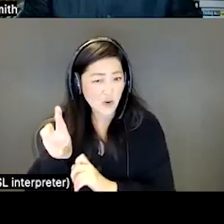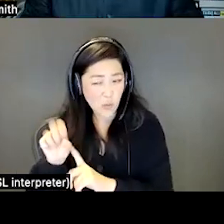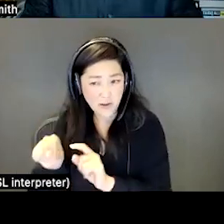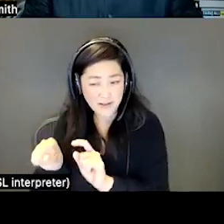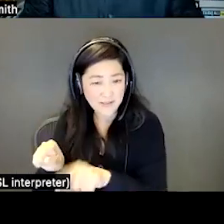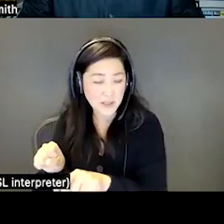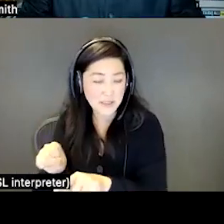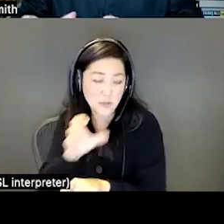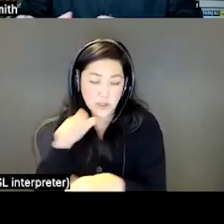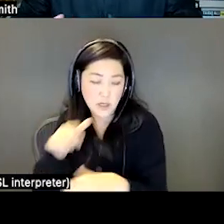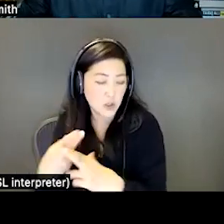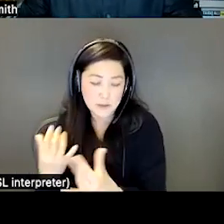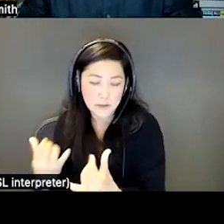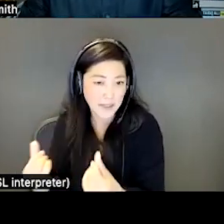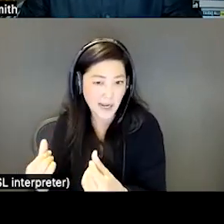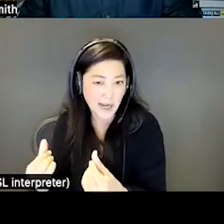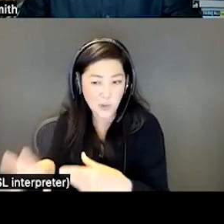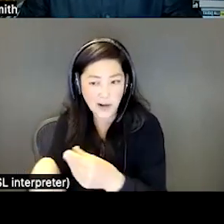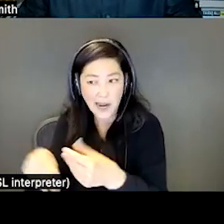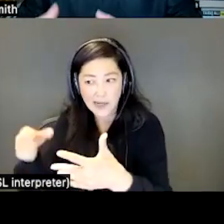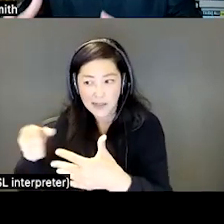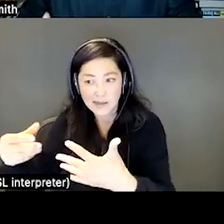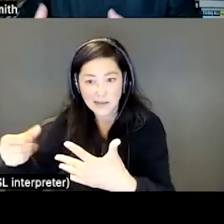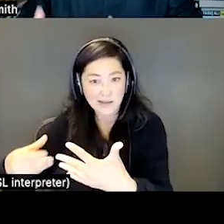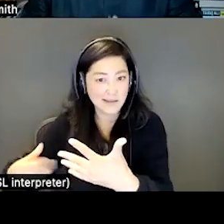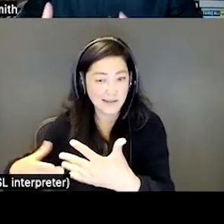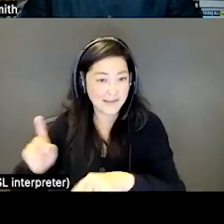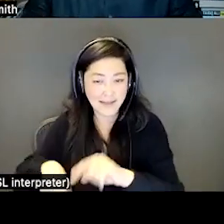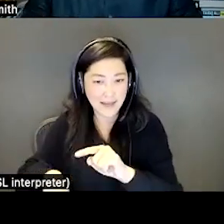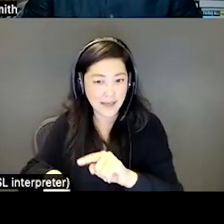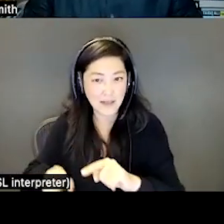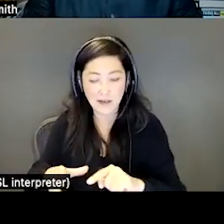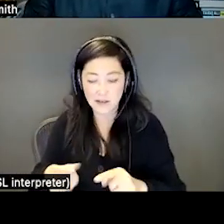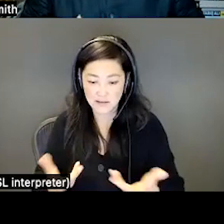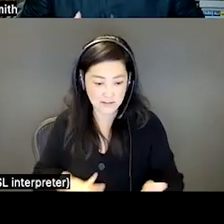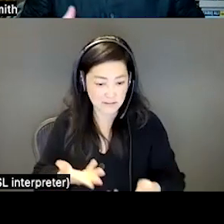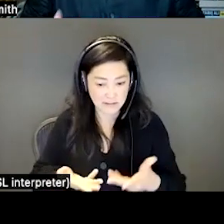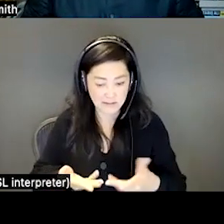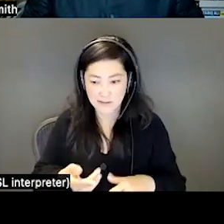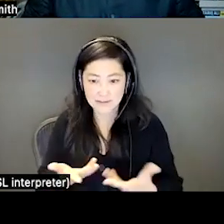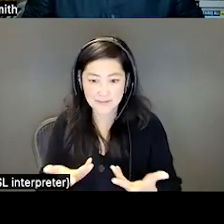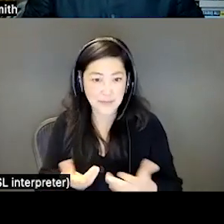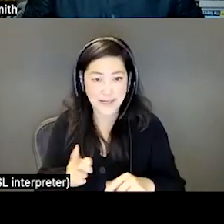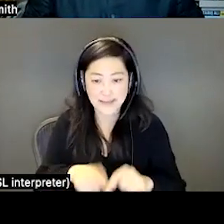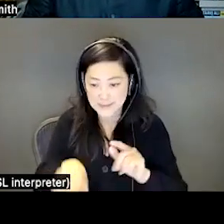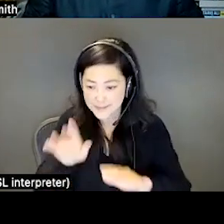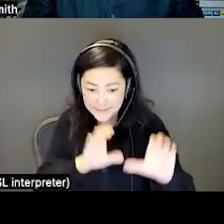not sufficient enough for me to be able to surface that content and really share it with customers.